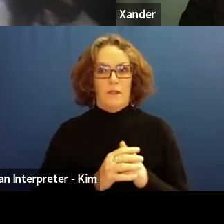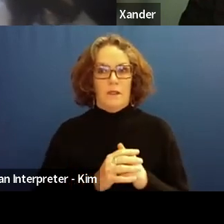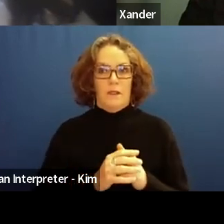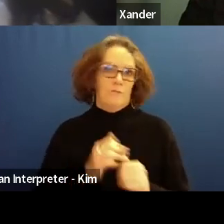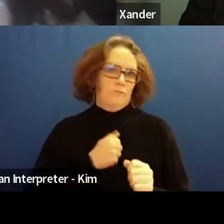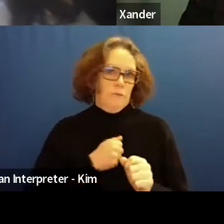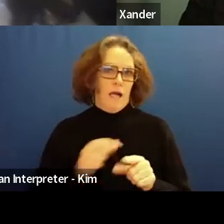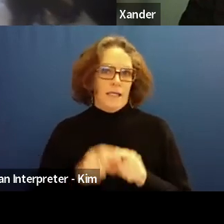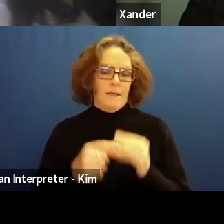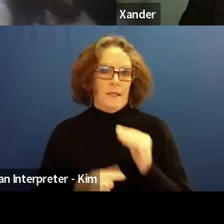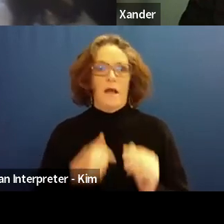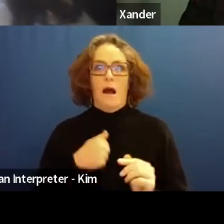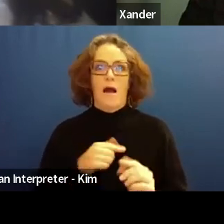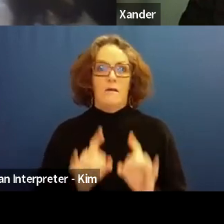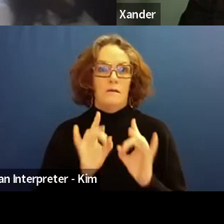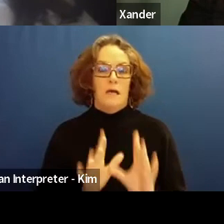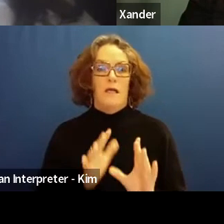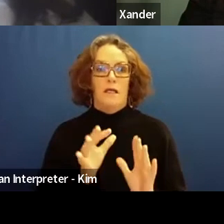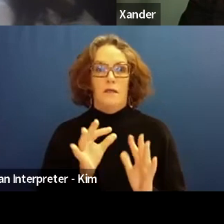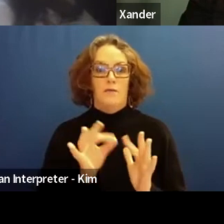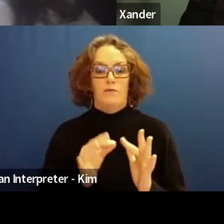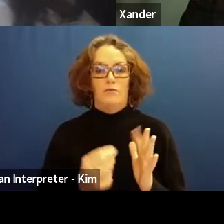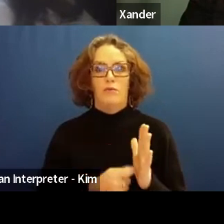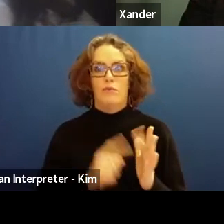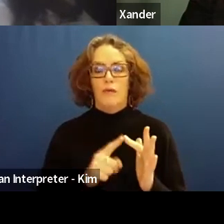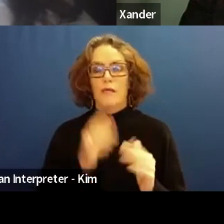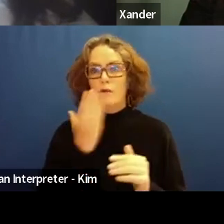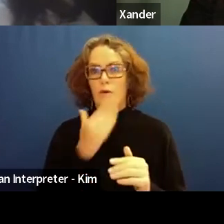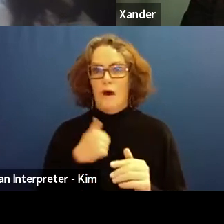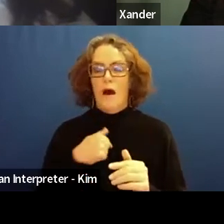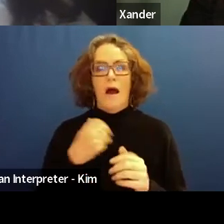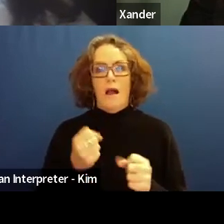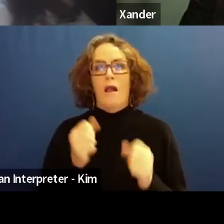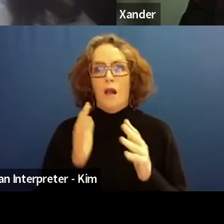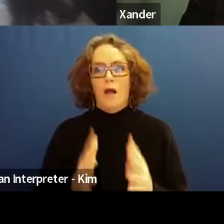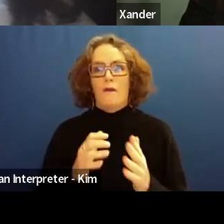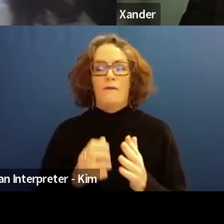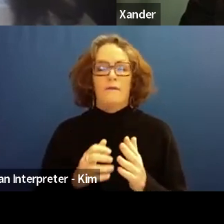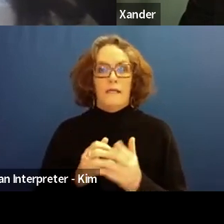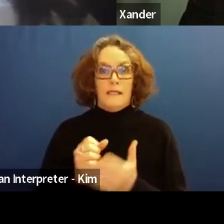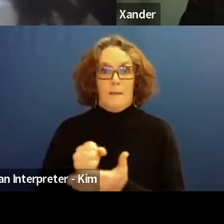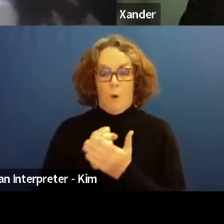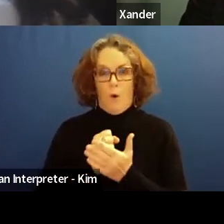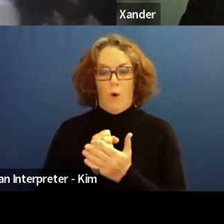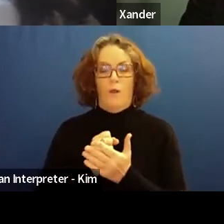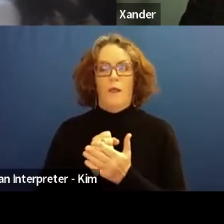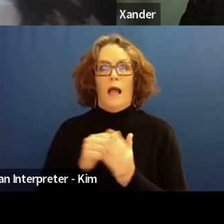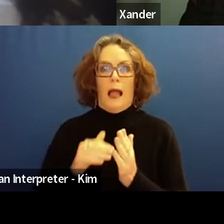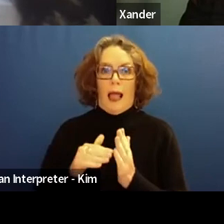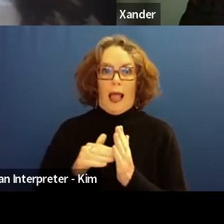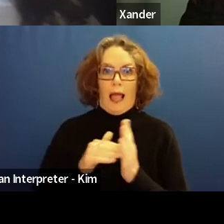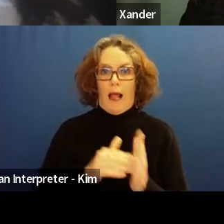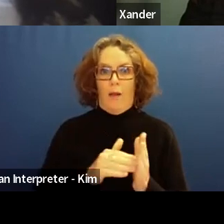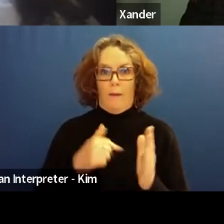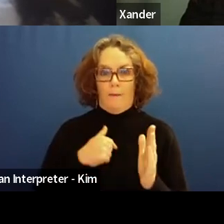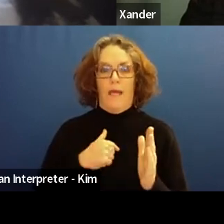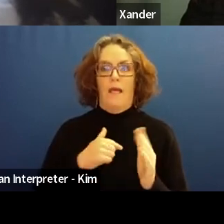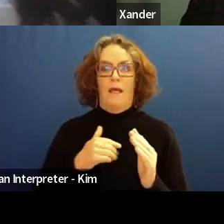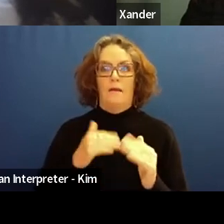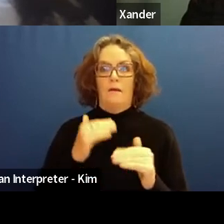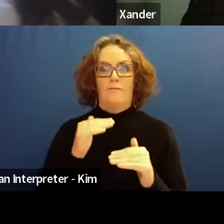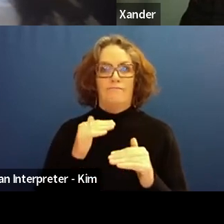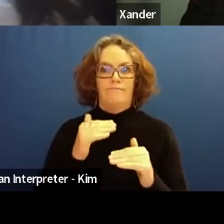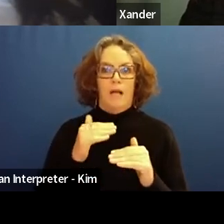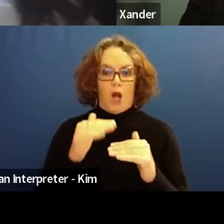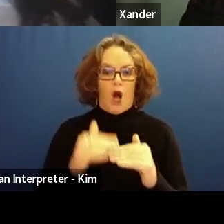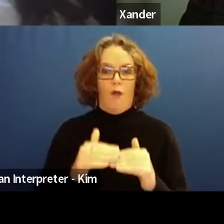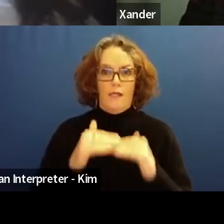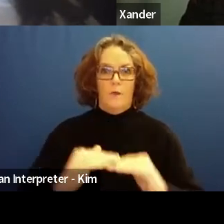Specifically, I had a lot of support, you know, climbing on the playground, getting onto swings, getting upstairs stairs is still an issue for me I can't do stairs without a rail.